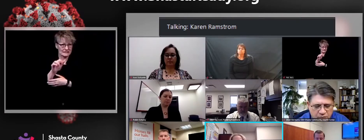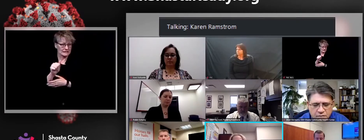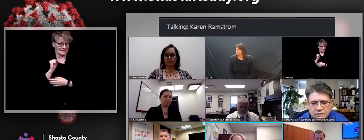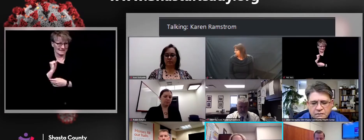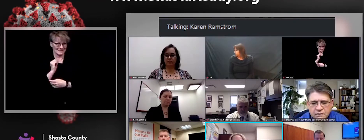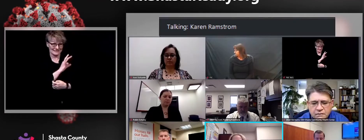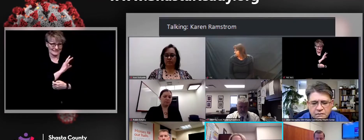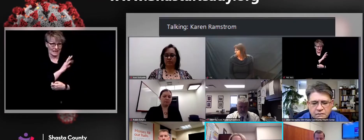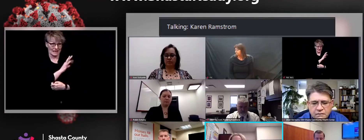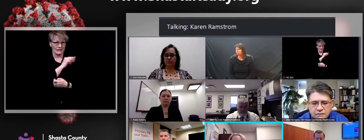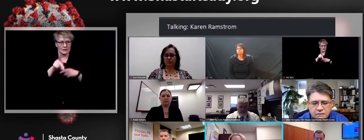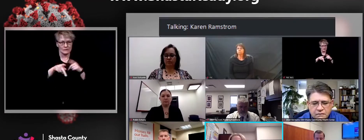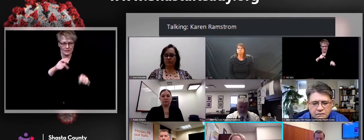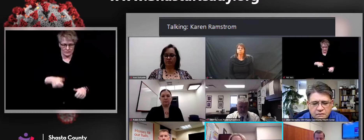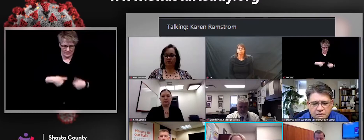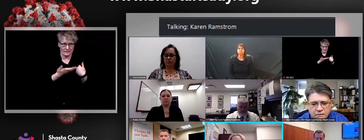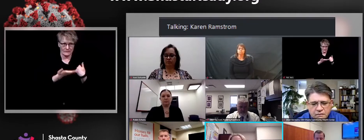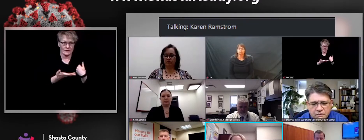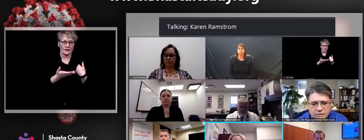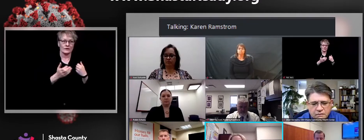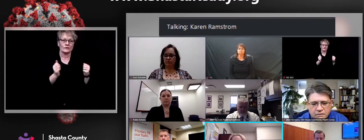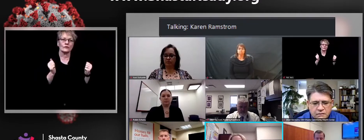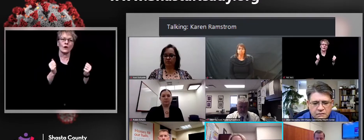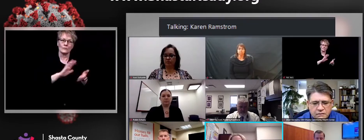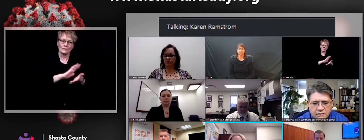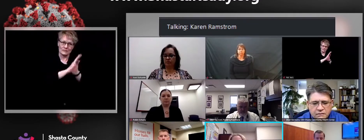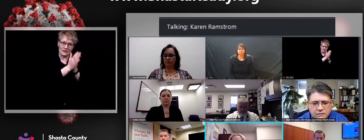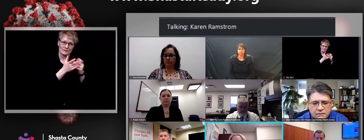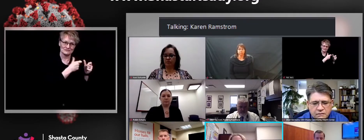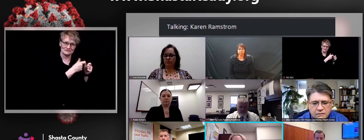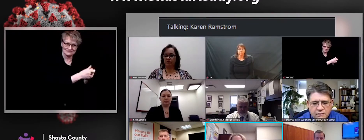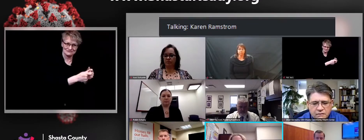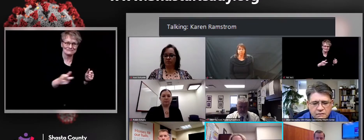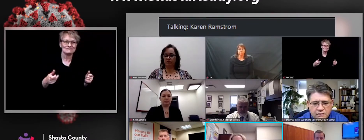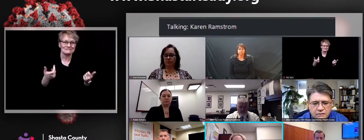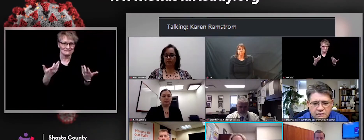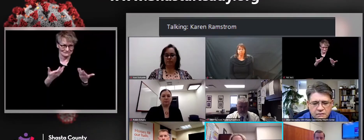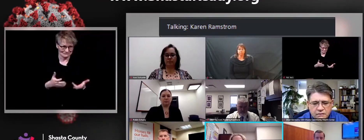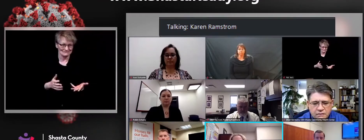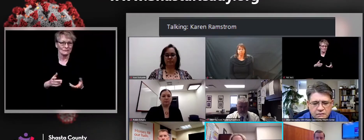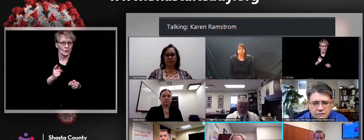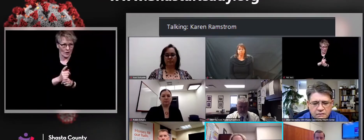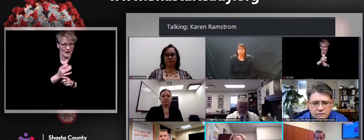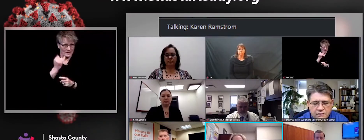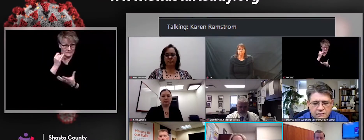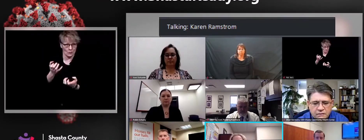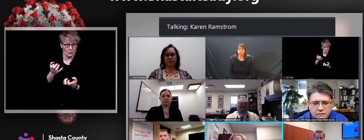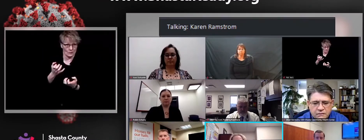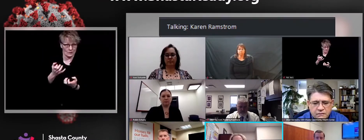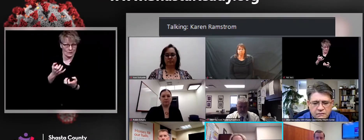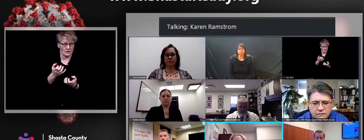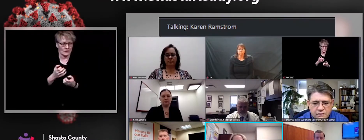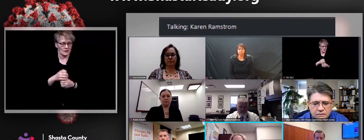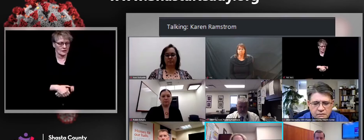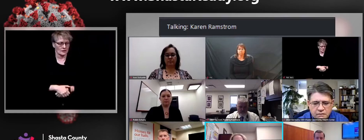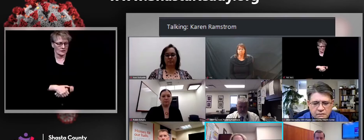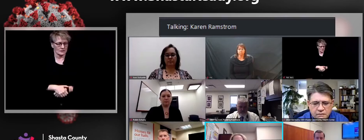as we talked about. Because those residents and staff have higher vaccination rates now,